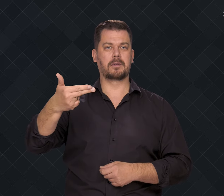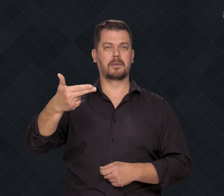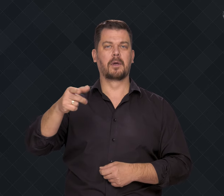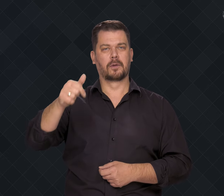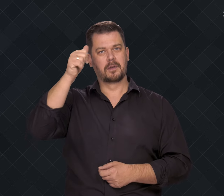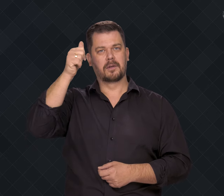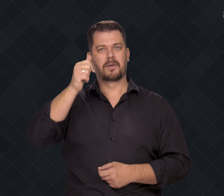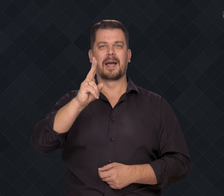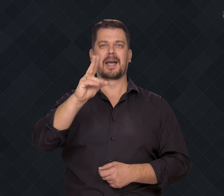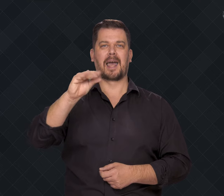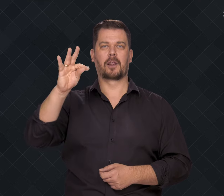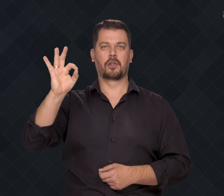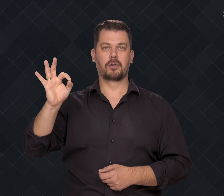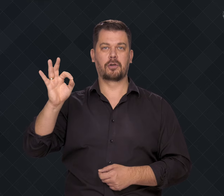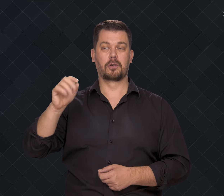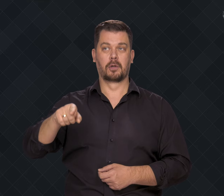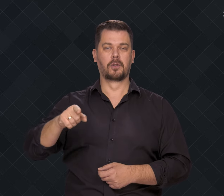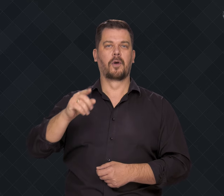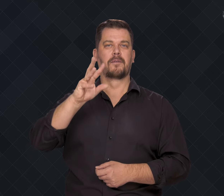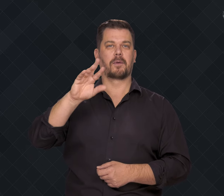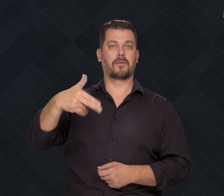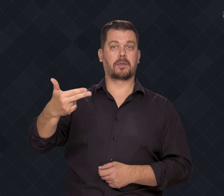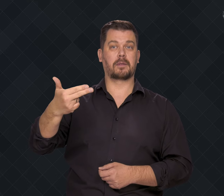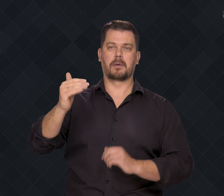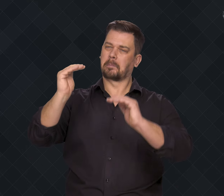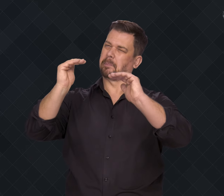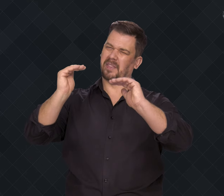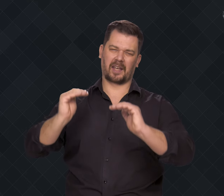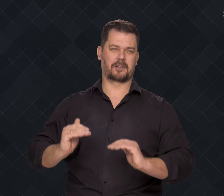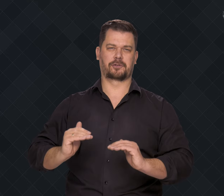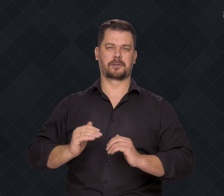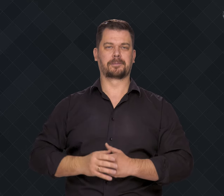called keto, the amount of consumed carbohydrates is even lower.